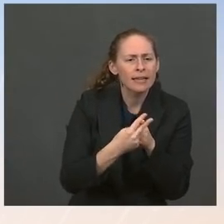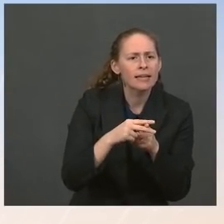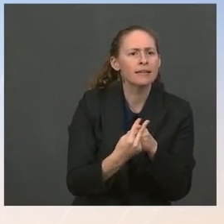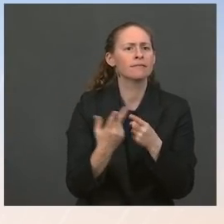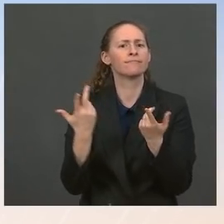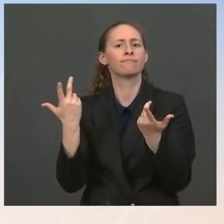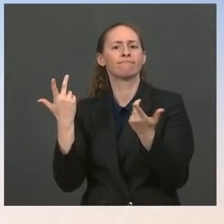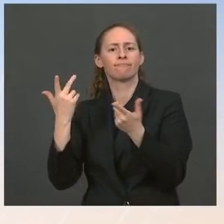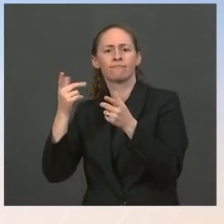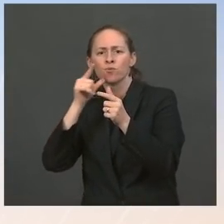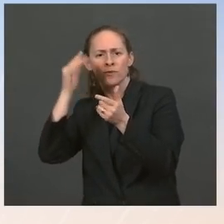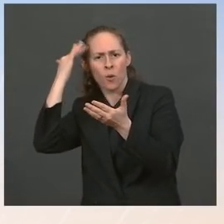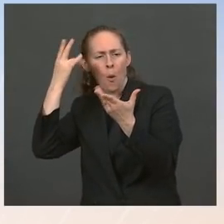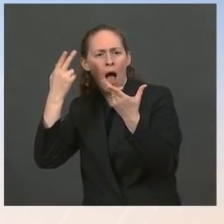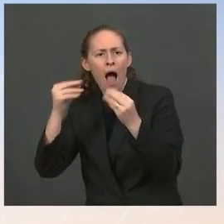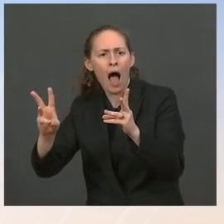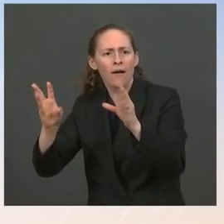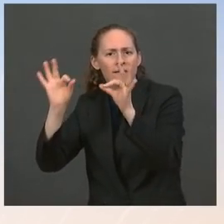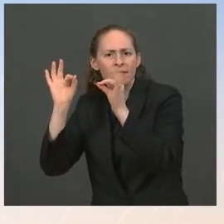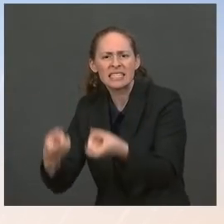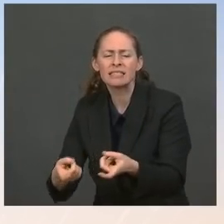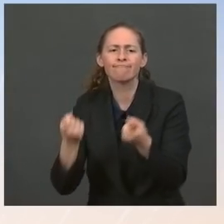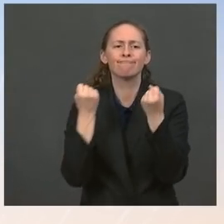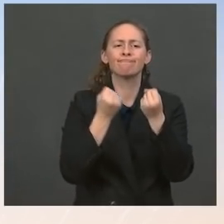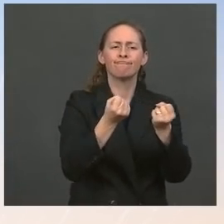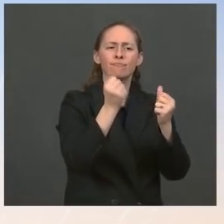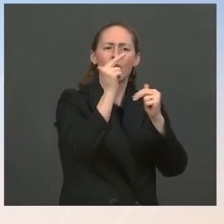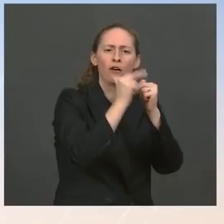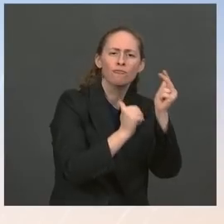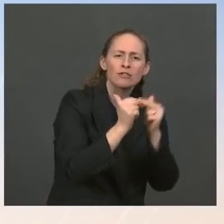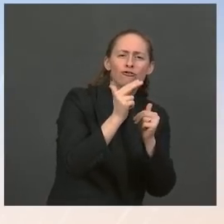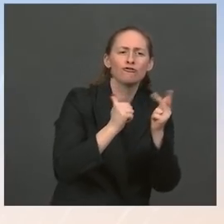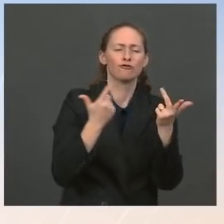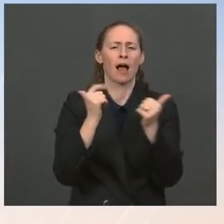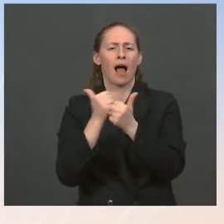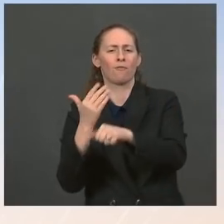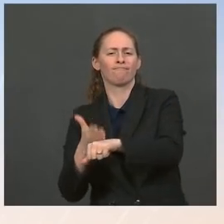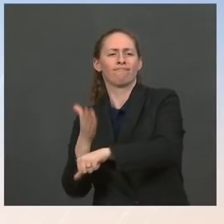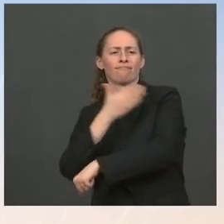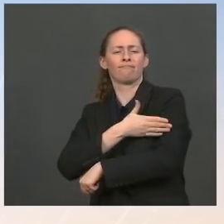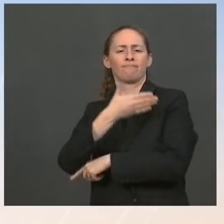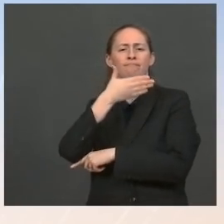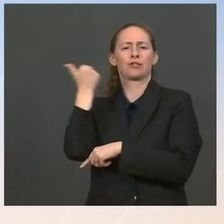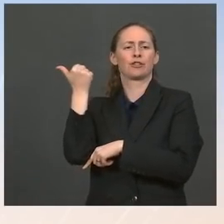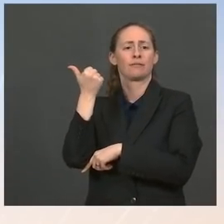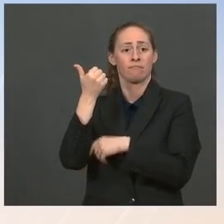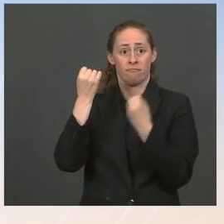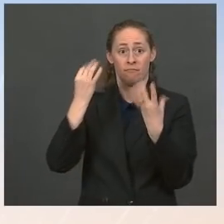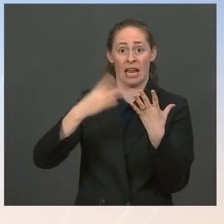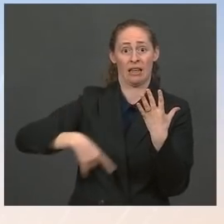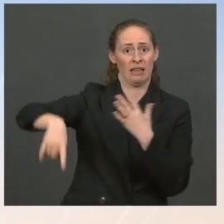rebuilding those roads and bridges. And most of these jobs will be available whether you have a college degree or not,